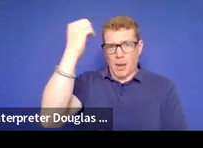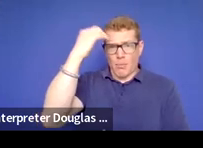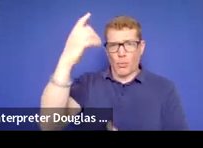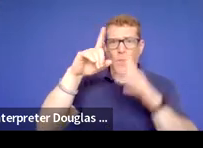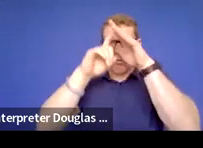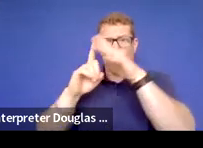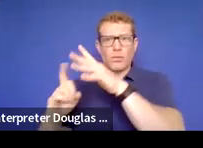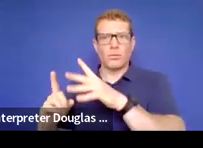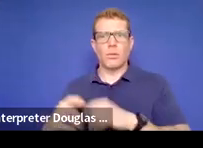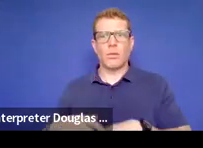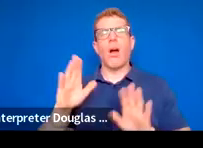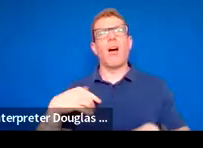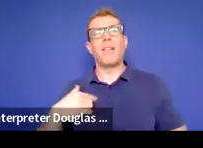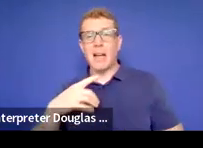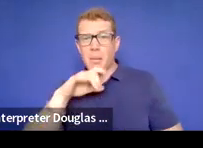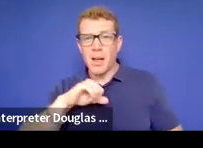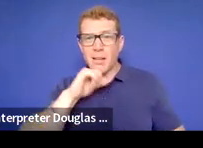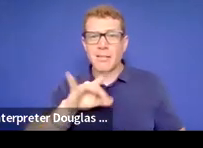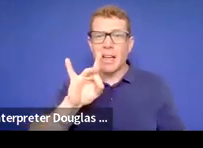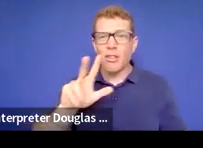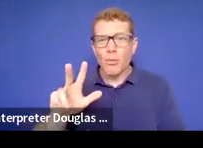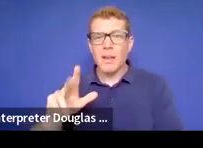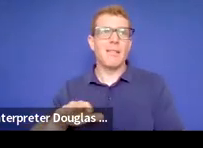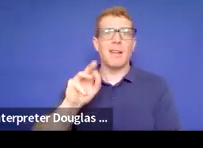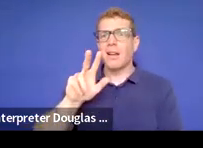Sure you Do you're 83 you're 92 you're 78.